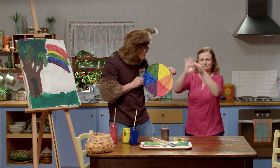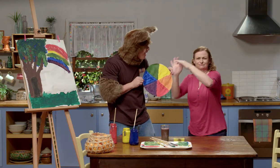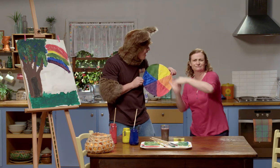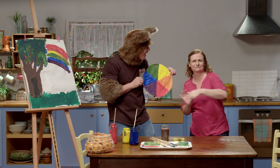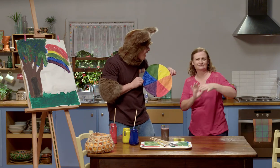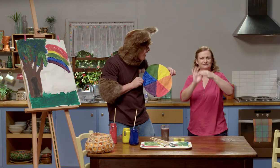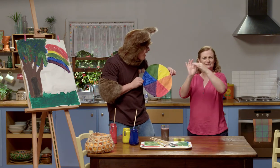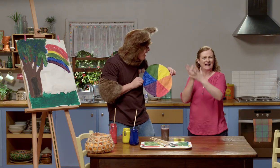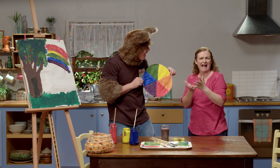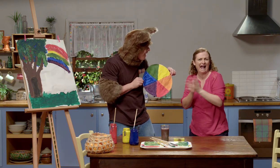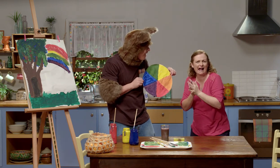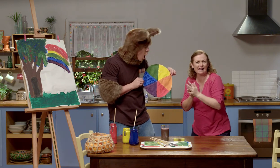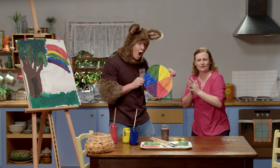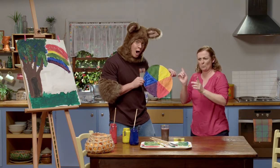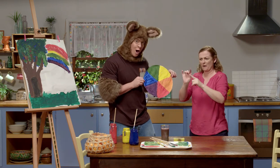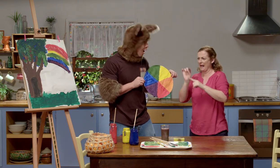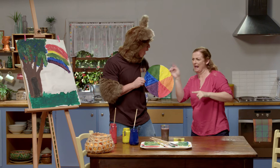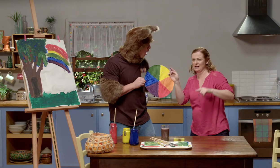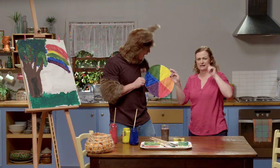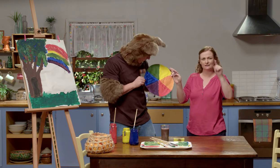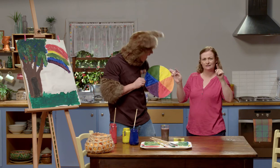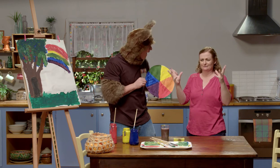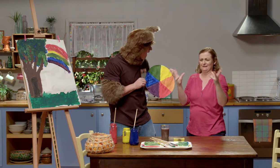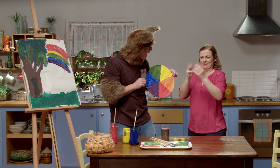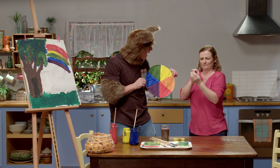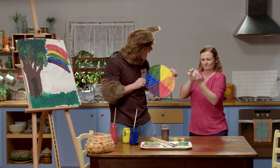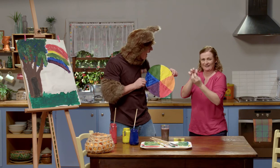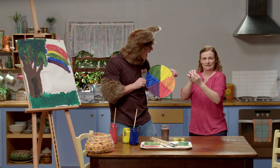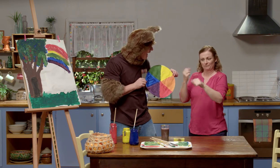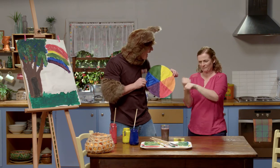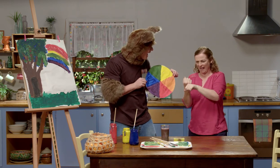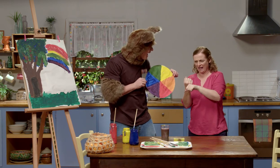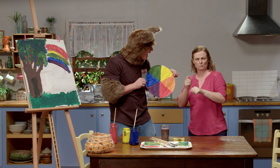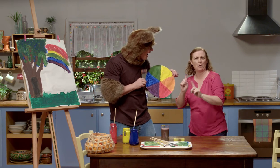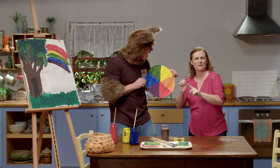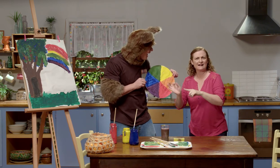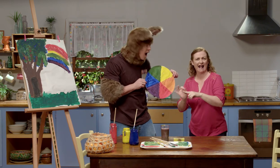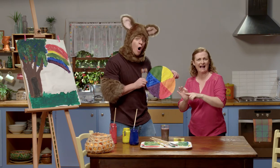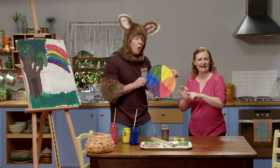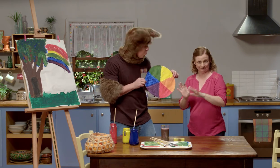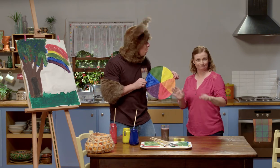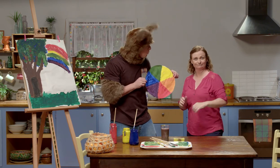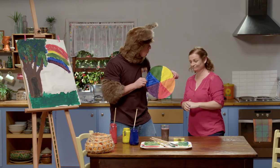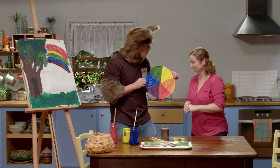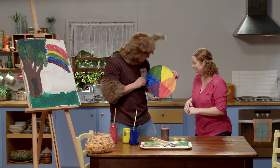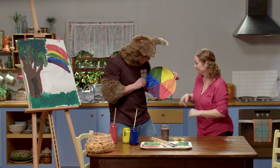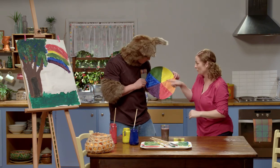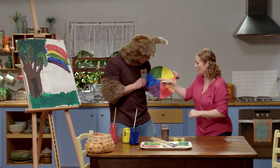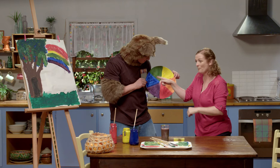are related and what colour mixed with another colour can make a third colour.